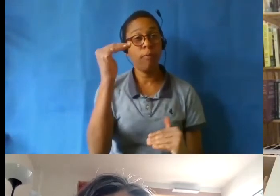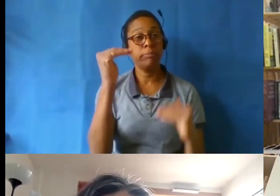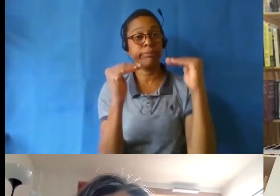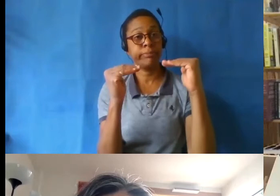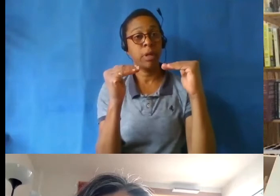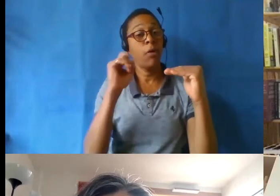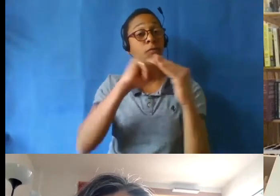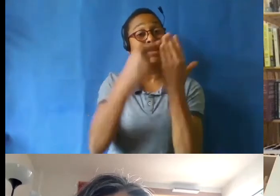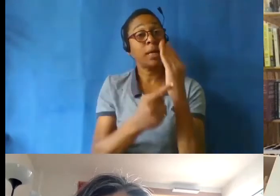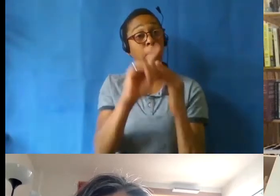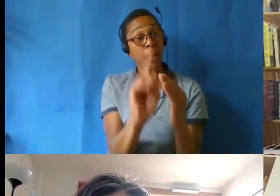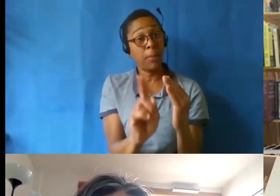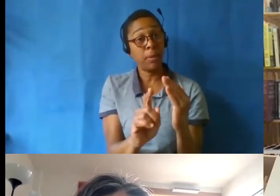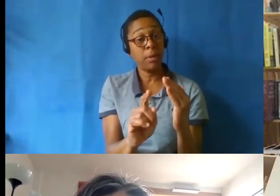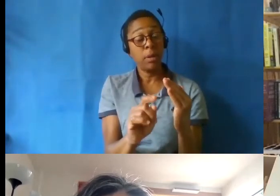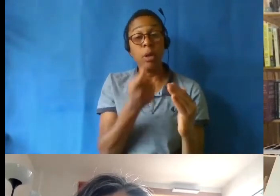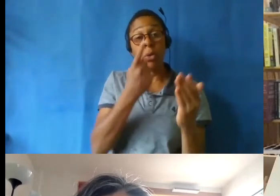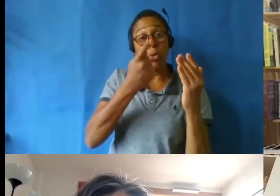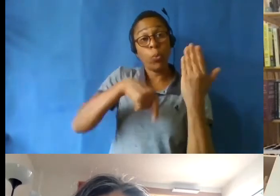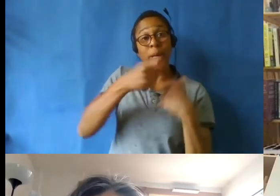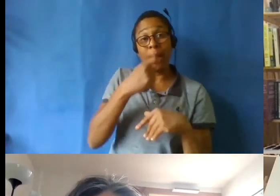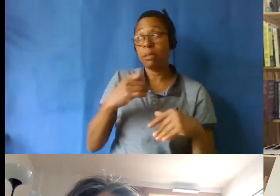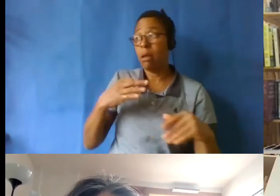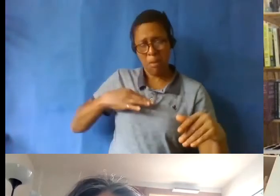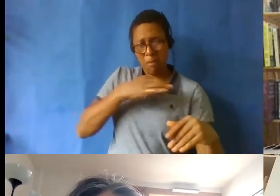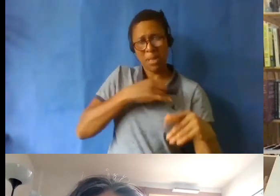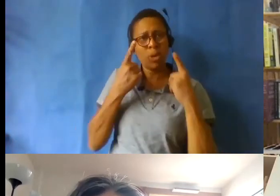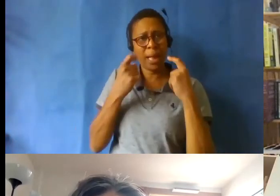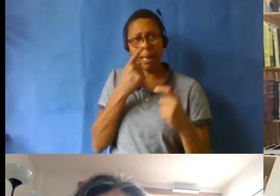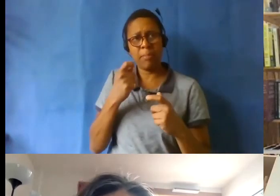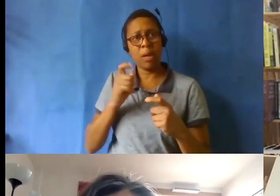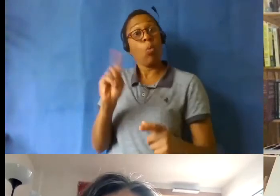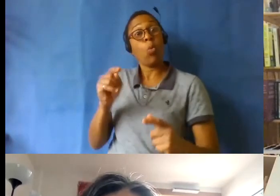these necessities of medical care but at the same time we find ourselves having